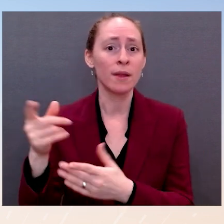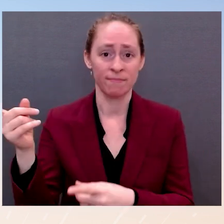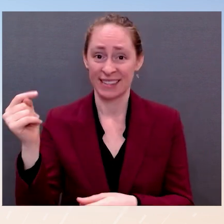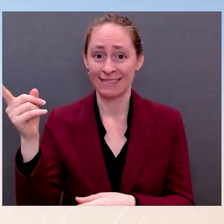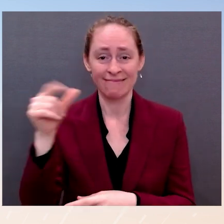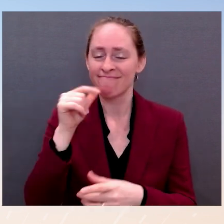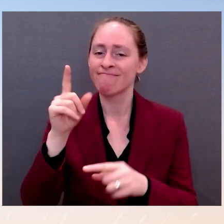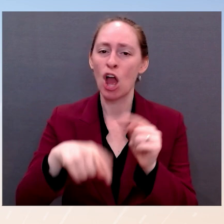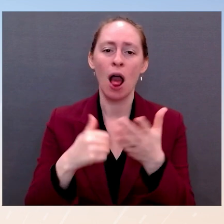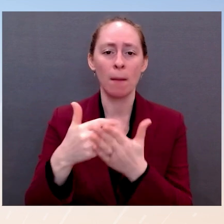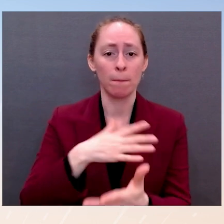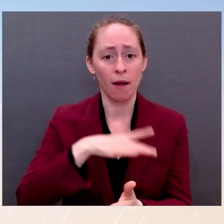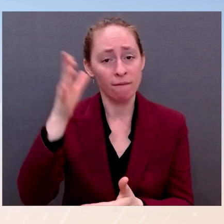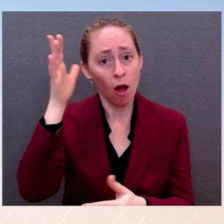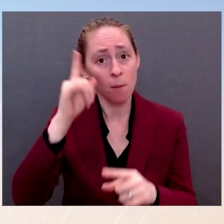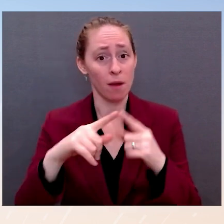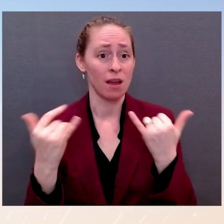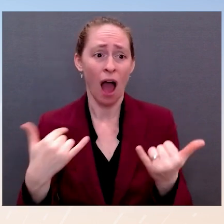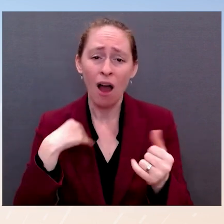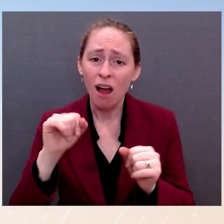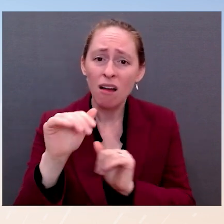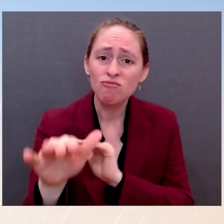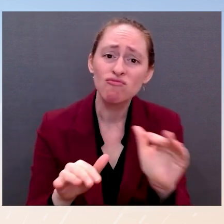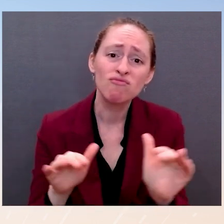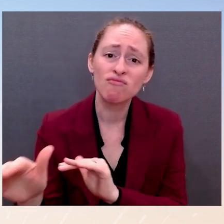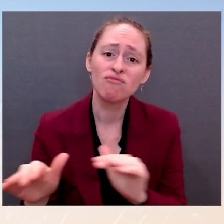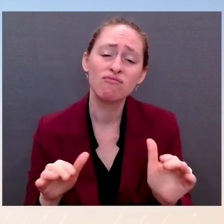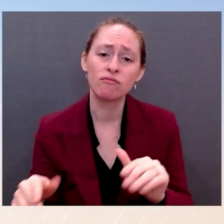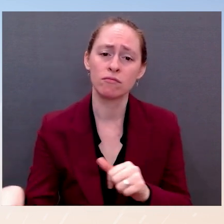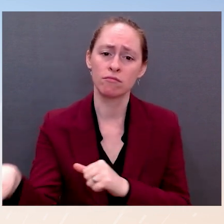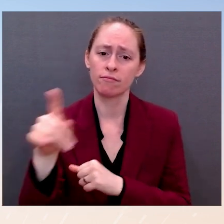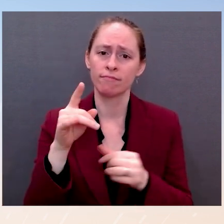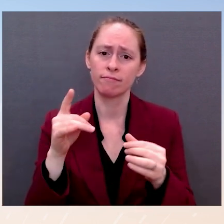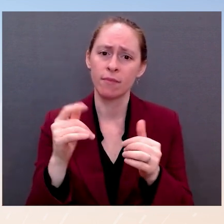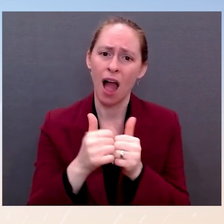to do what we need to do to keep ourselves happy, healthy.